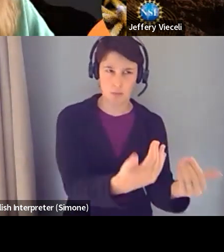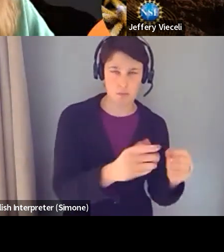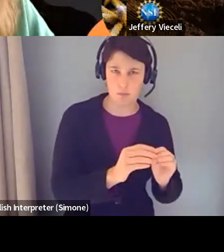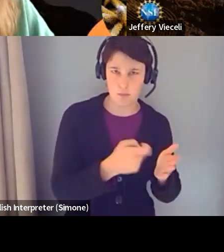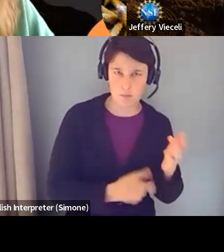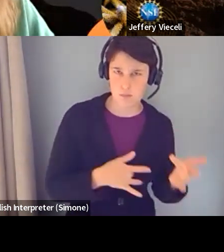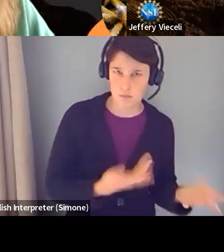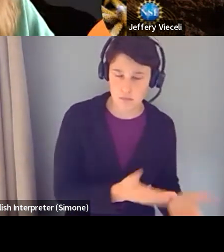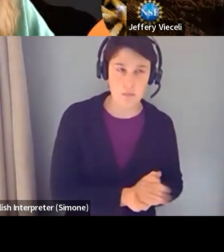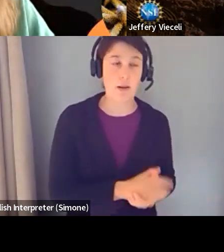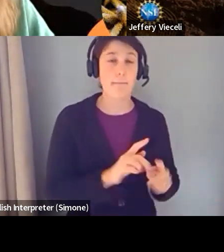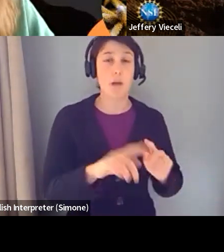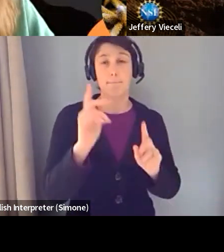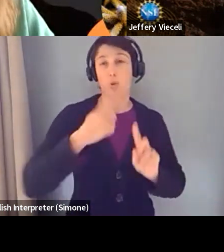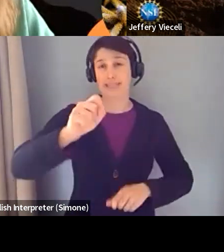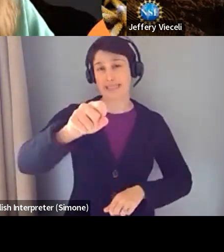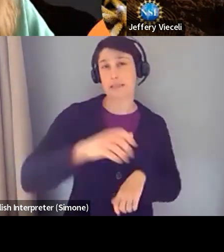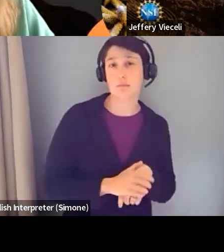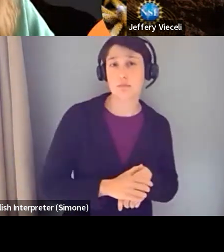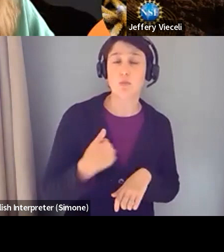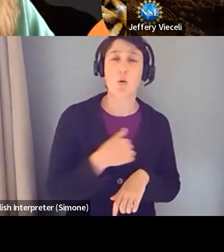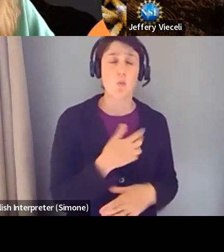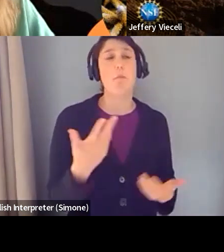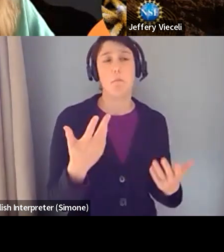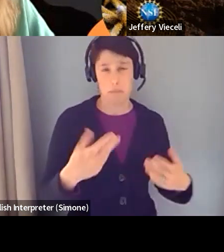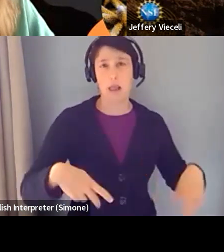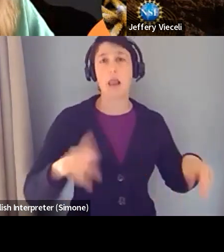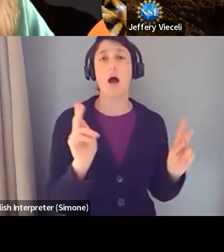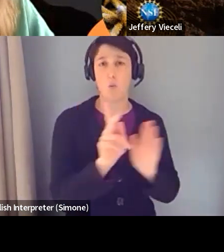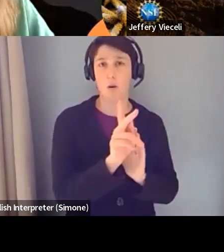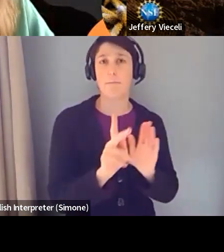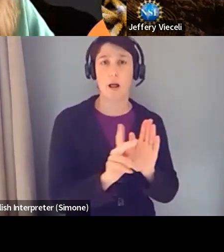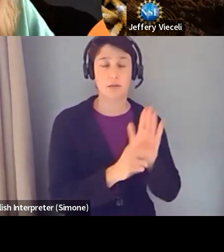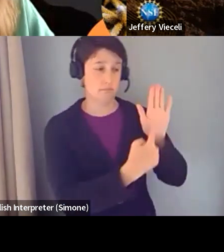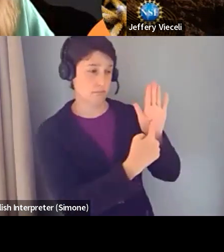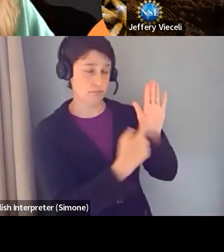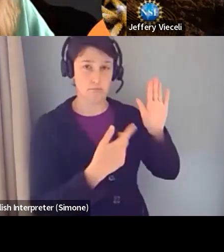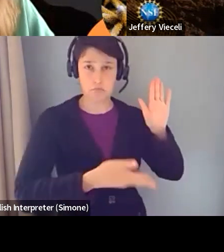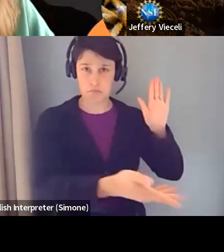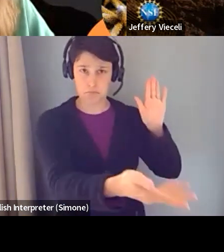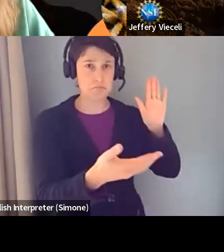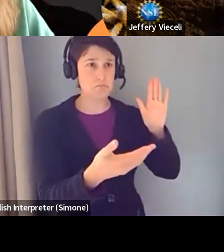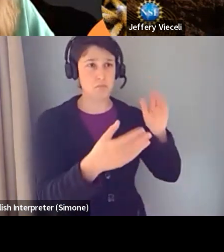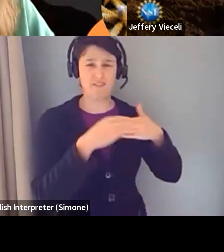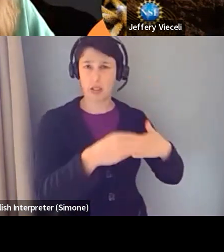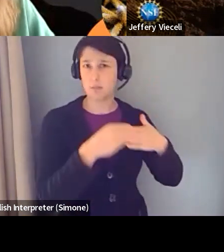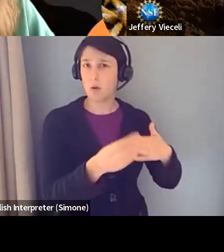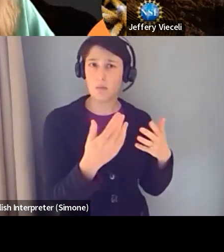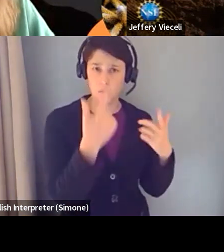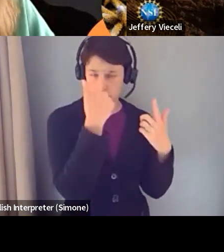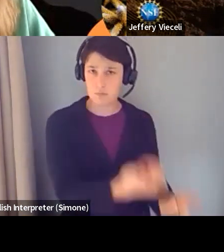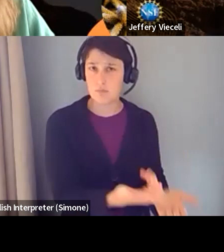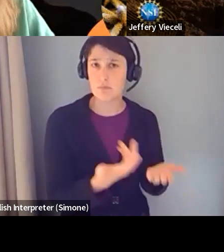But yes, we do allow -- our policy does allow a lot of leverage for the -- you know, for the --